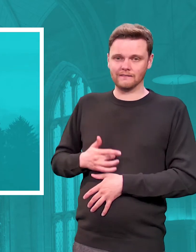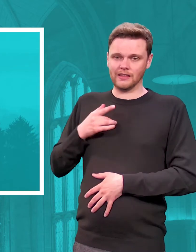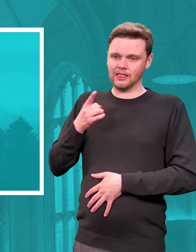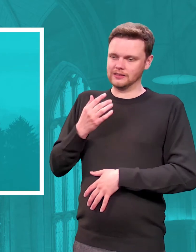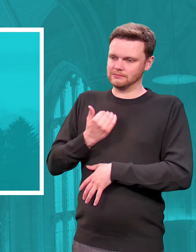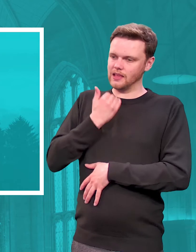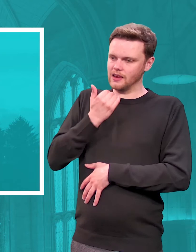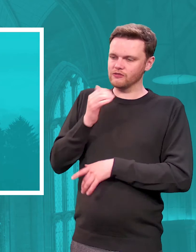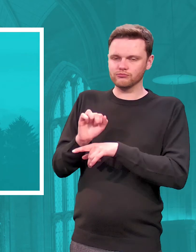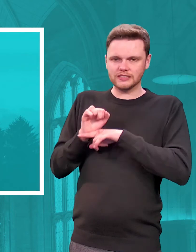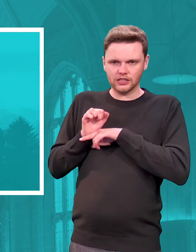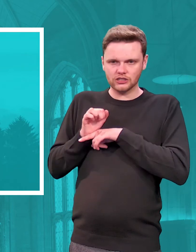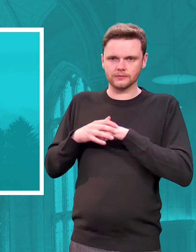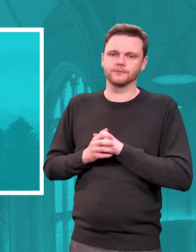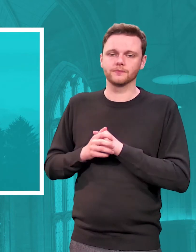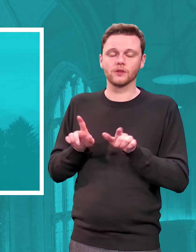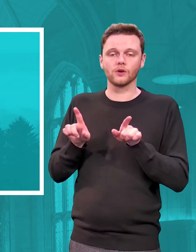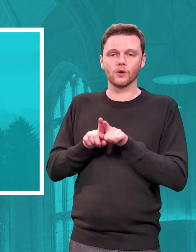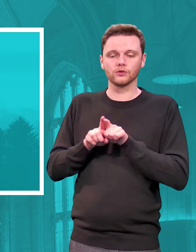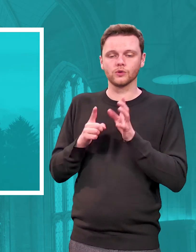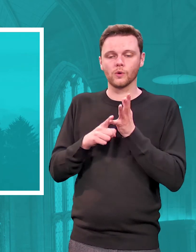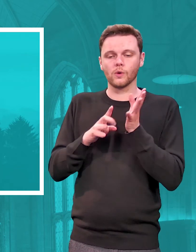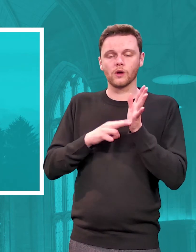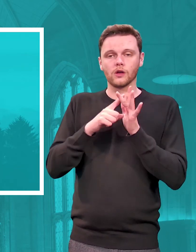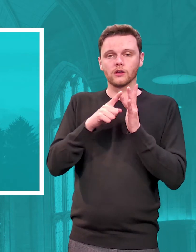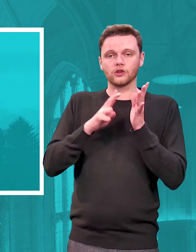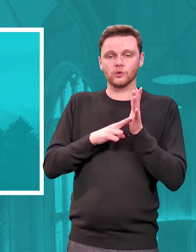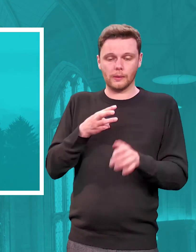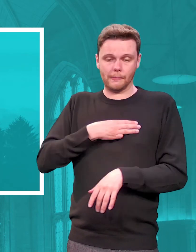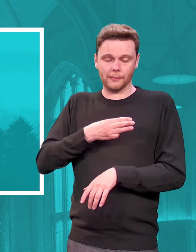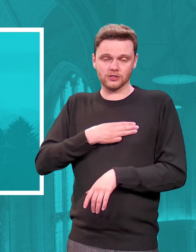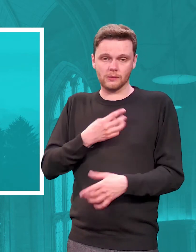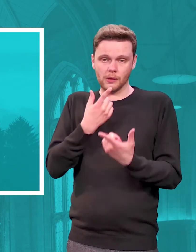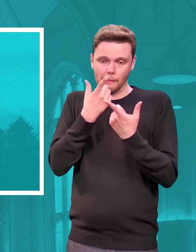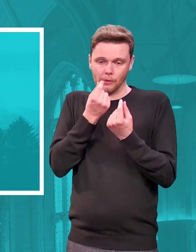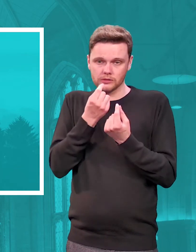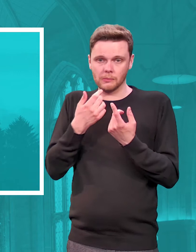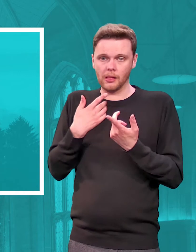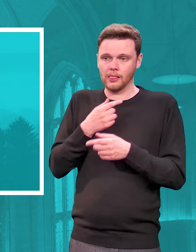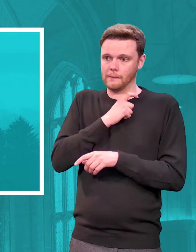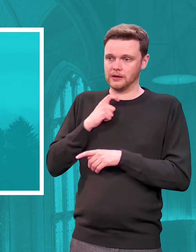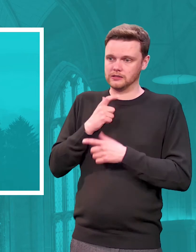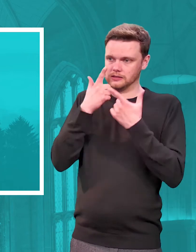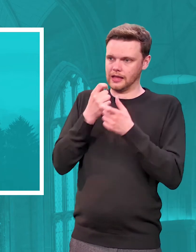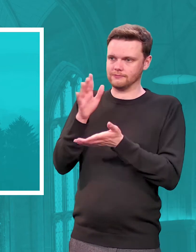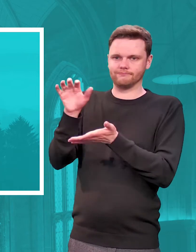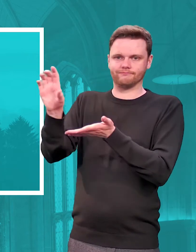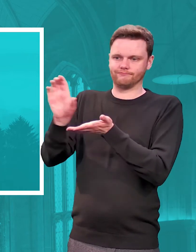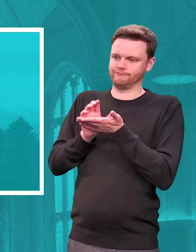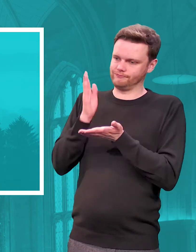Additionally, union membership may be another route by which ministers could secure funding for legal representation.